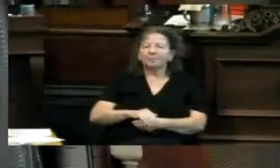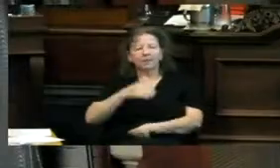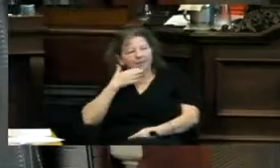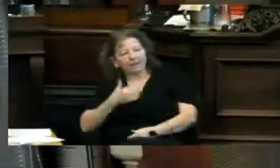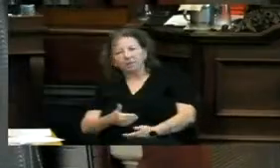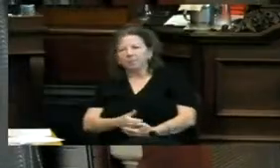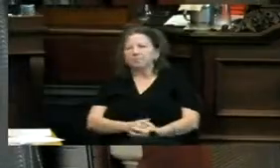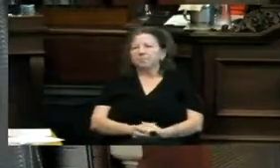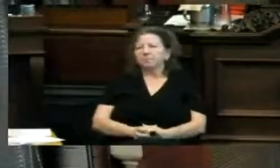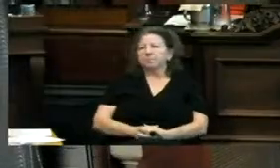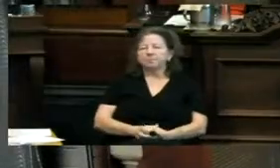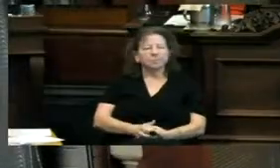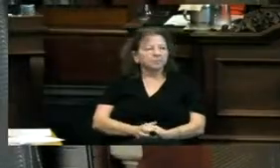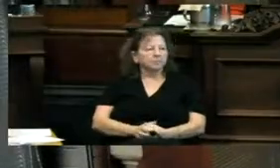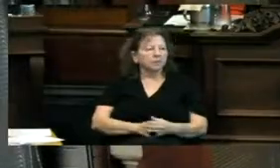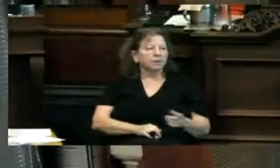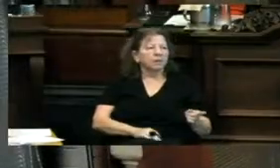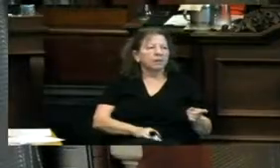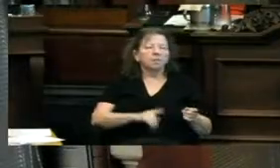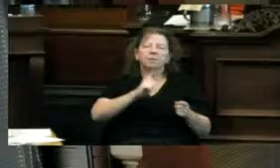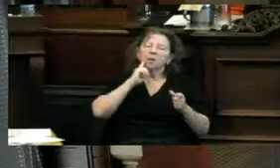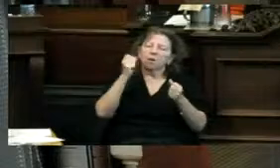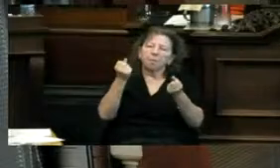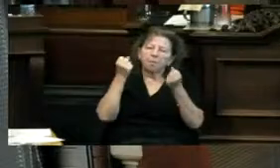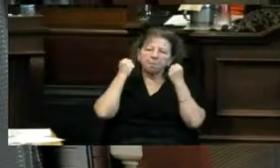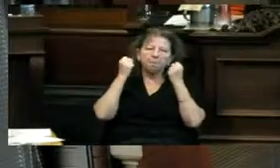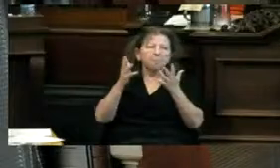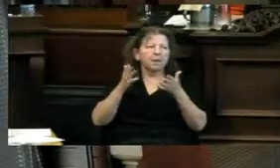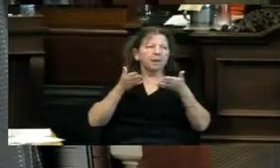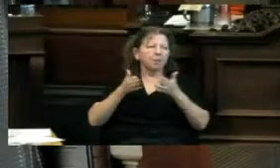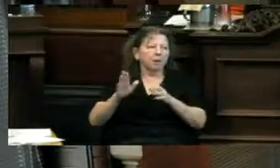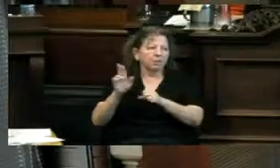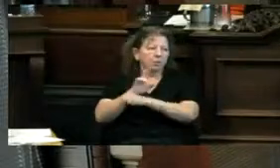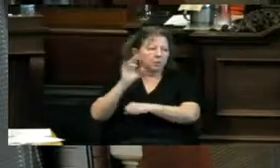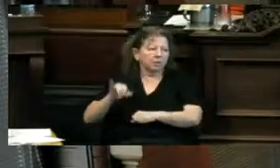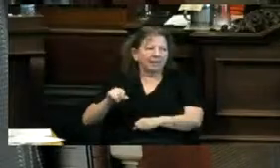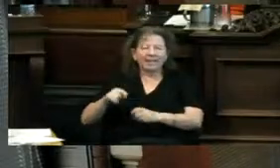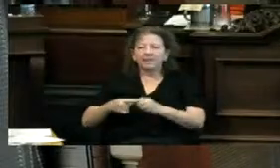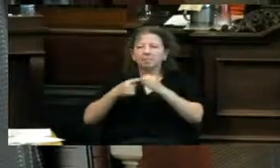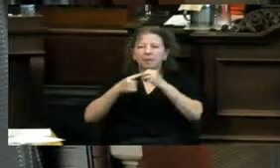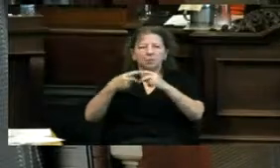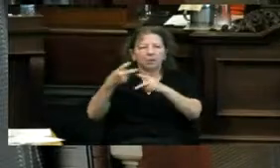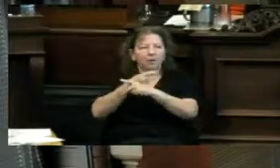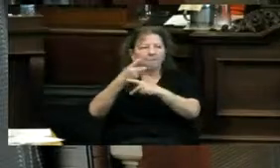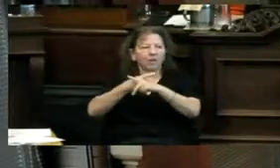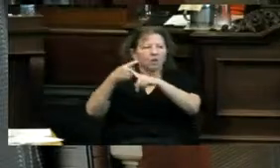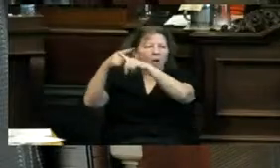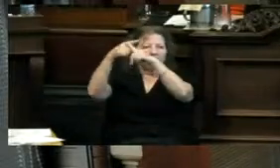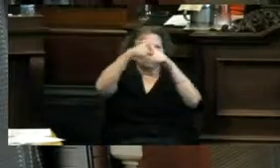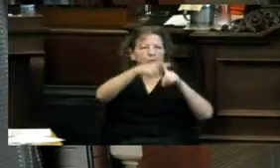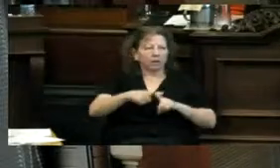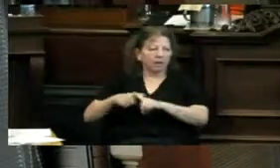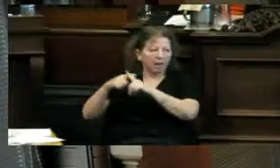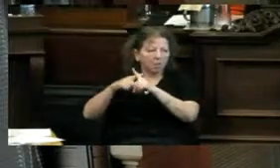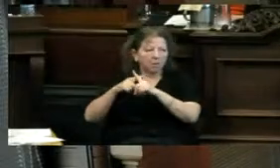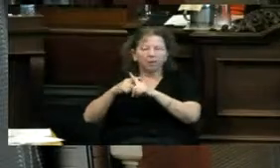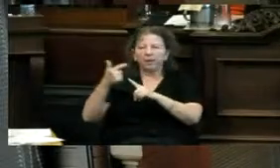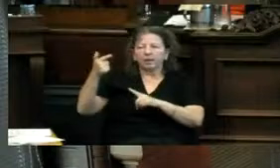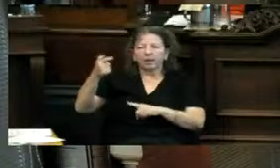kind of understanding how we're using the data. I think that that's what we can provide in writing. Yeah, sure. Thank you.